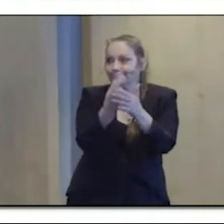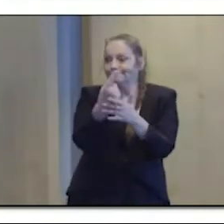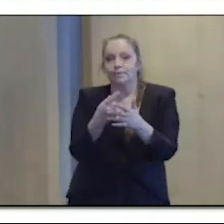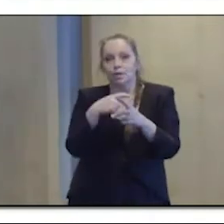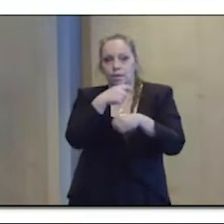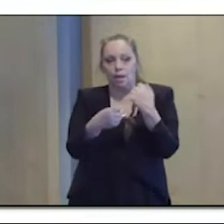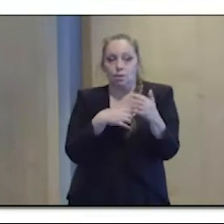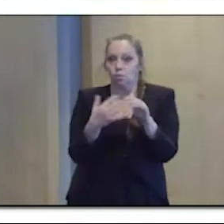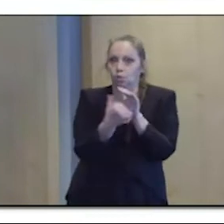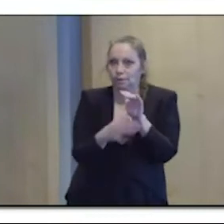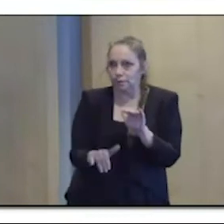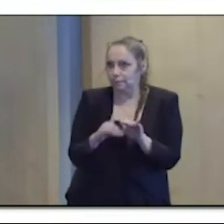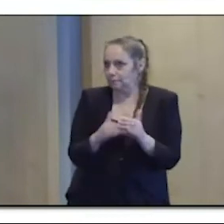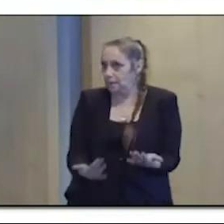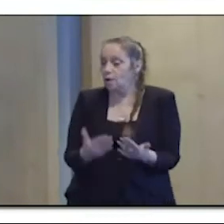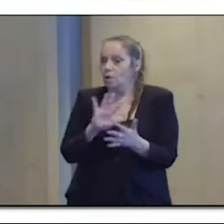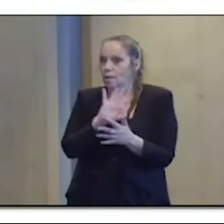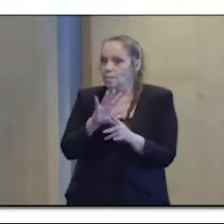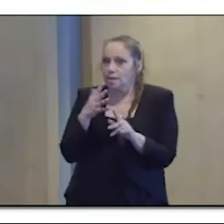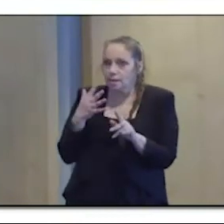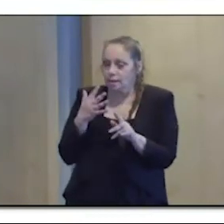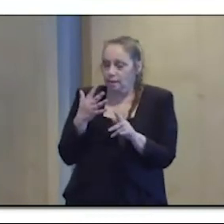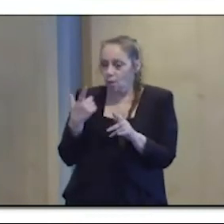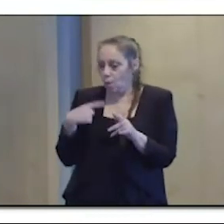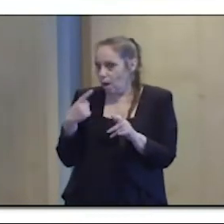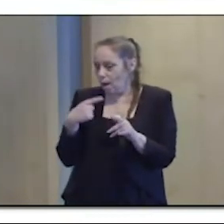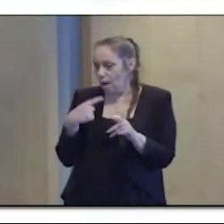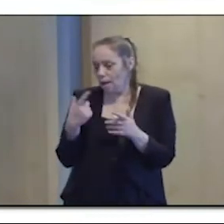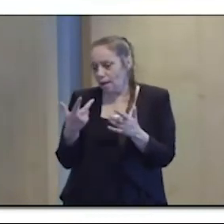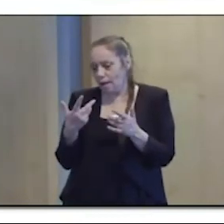and that's really a factor of the fact that we're kind of encroaching more and more